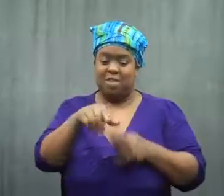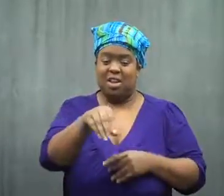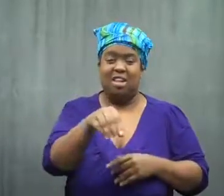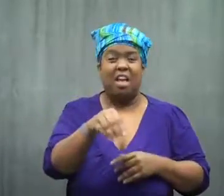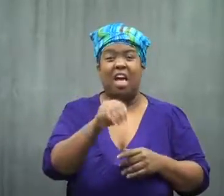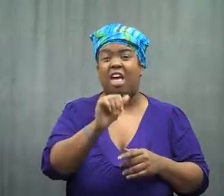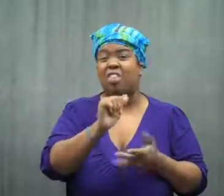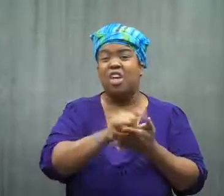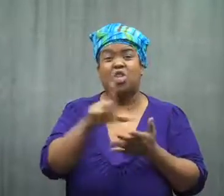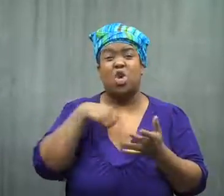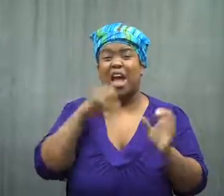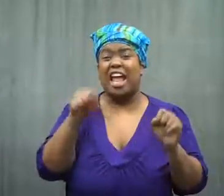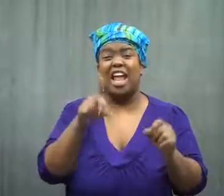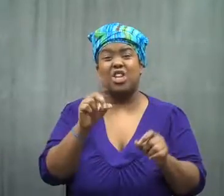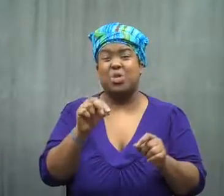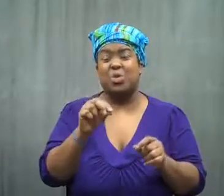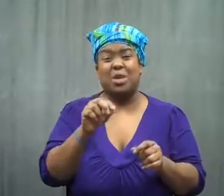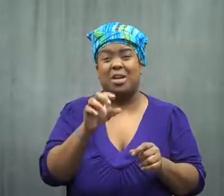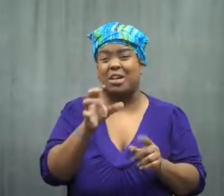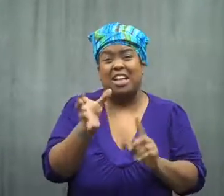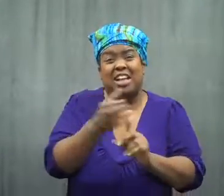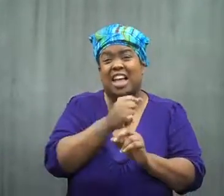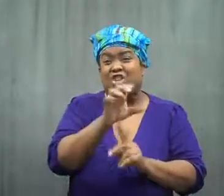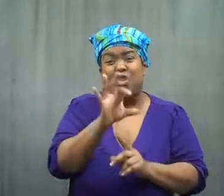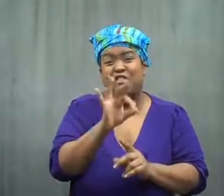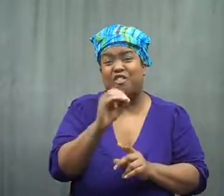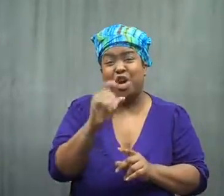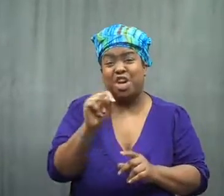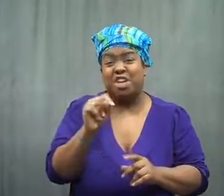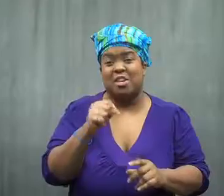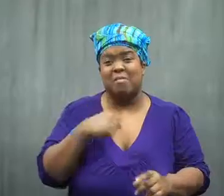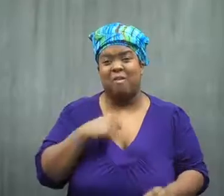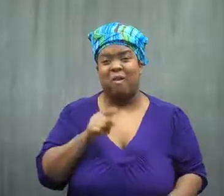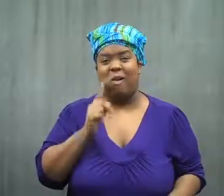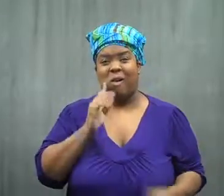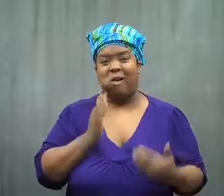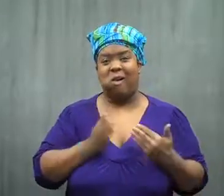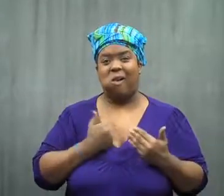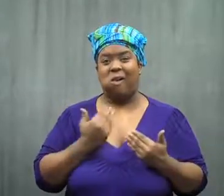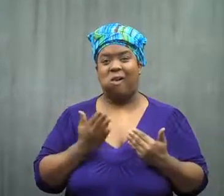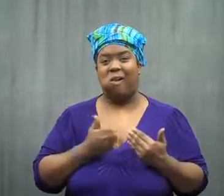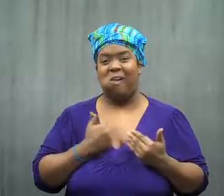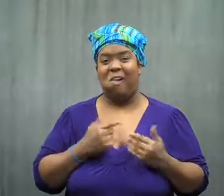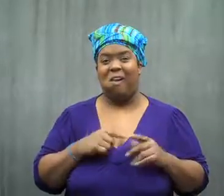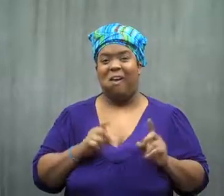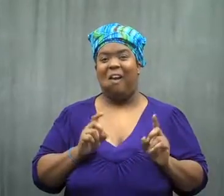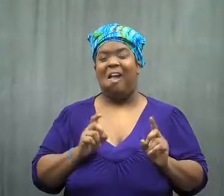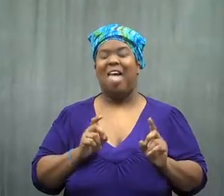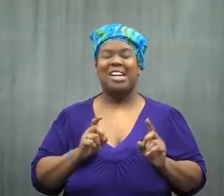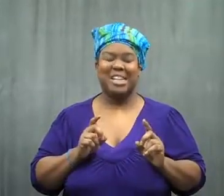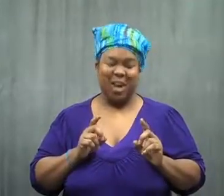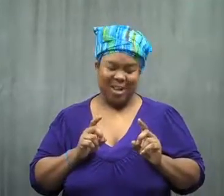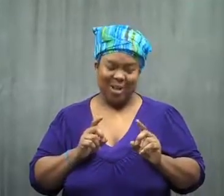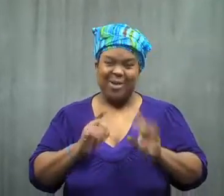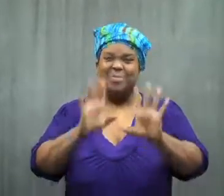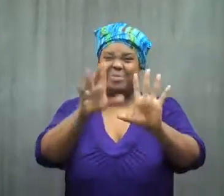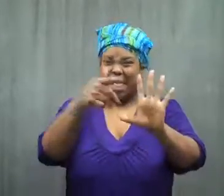She said, "That's all I could do, grab your foot!" How about that.